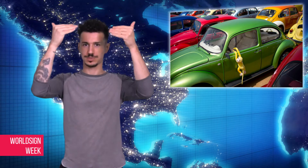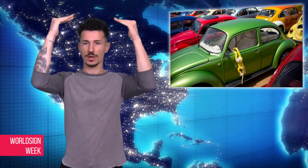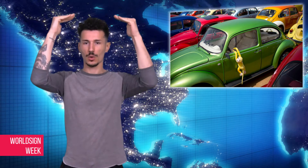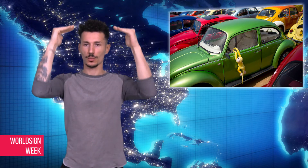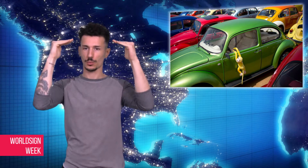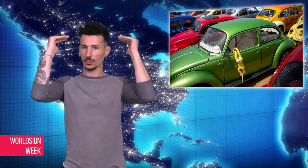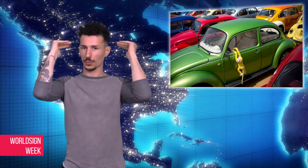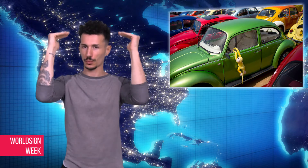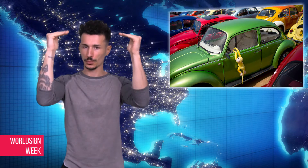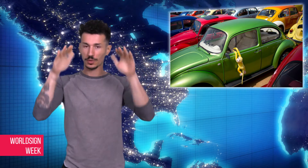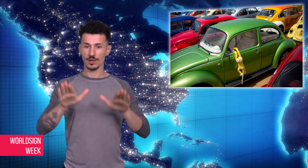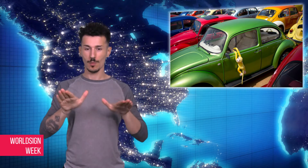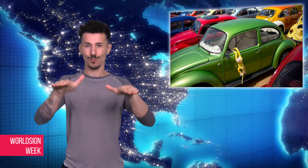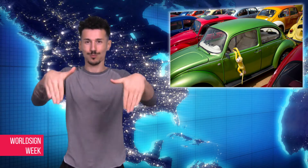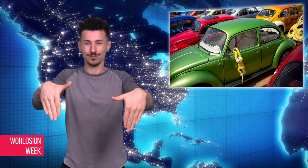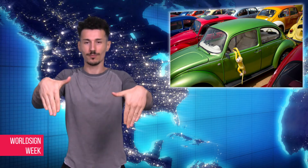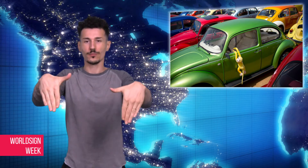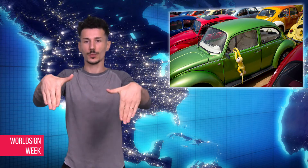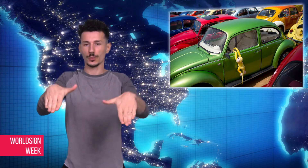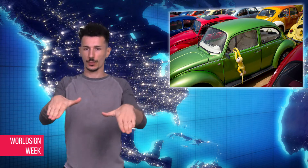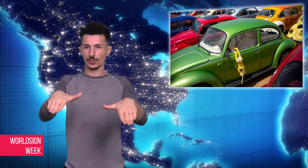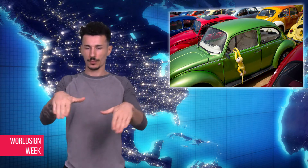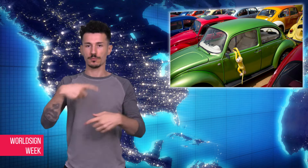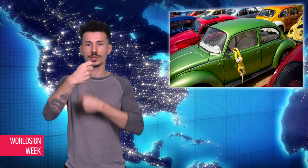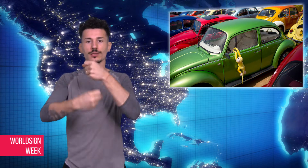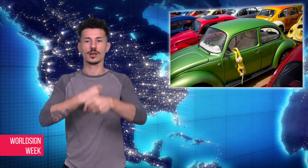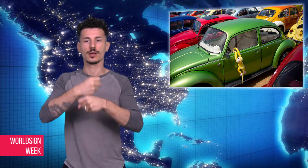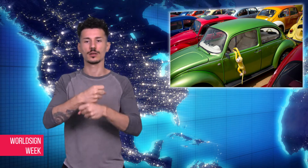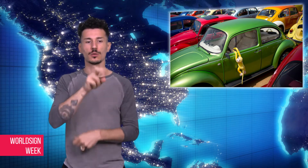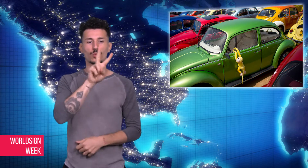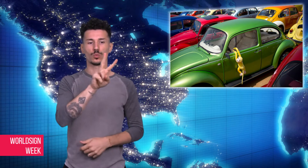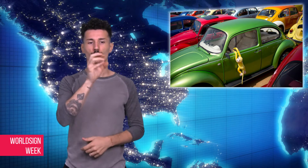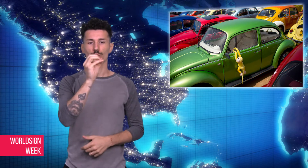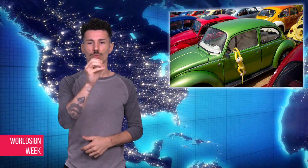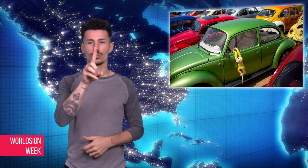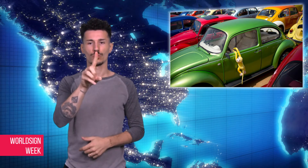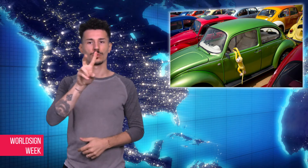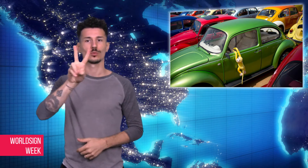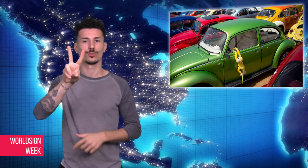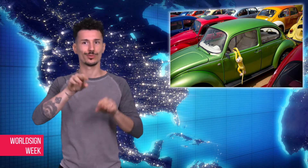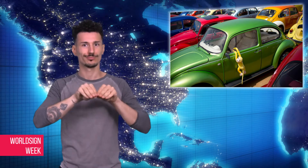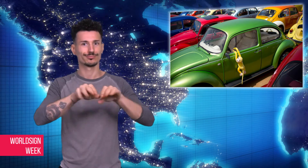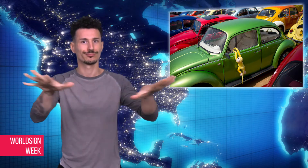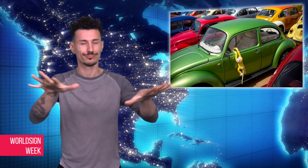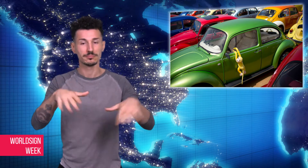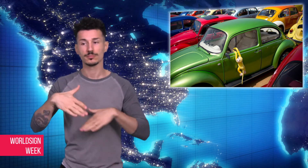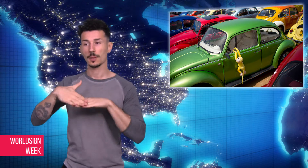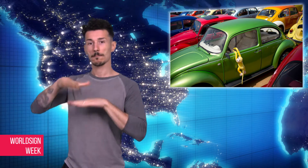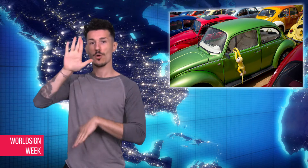which had a flatter roof and less of a bulbous shape, was produced in 2012 to